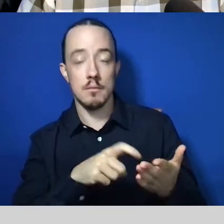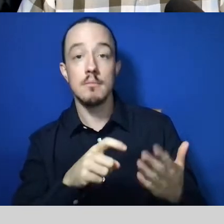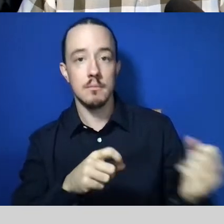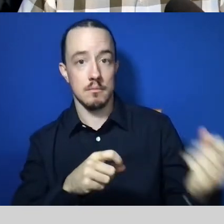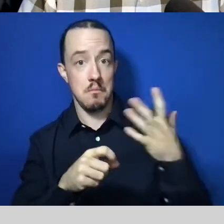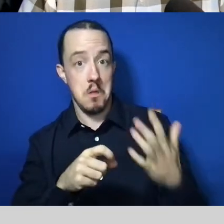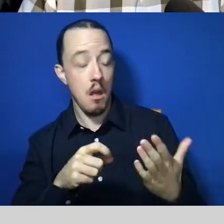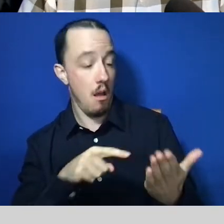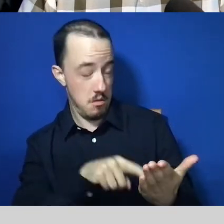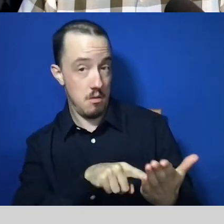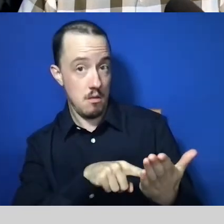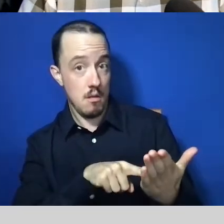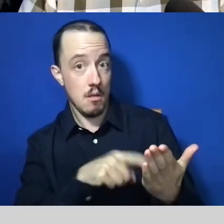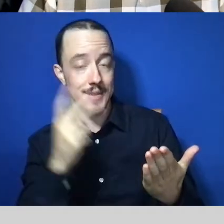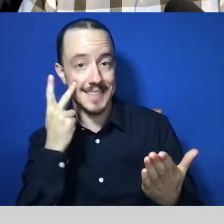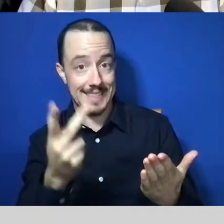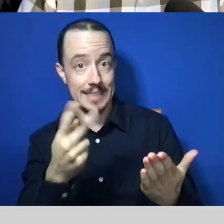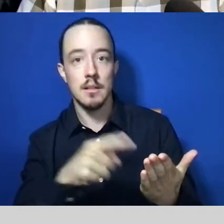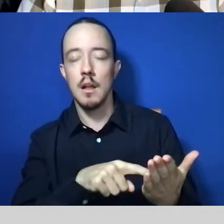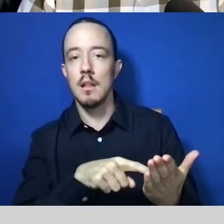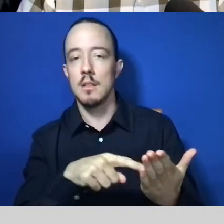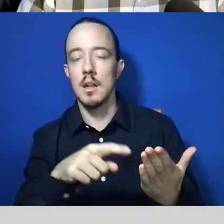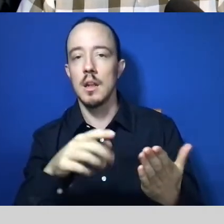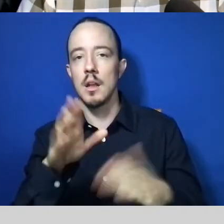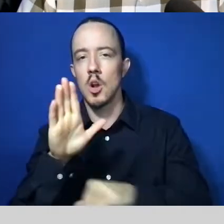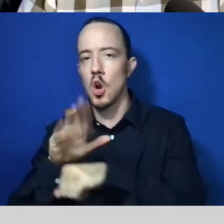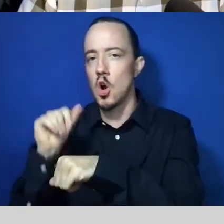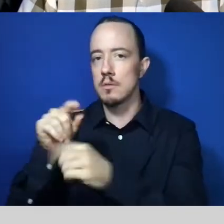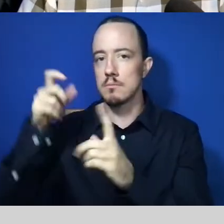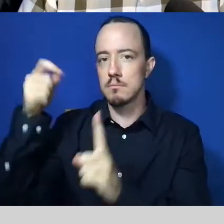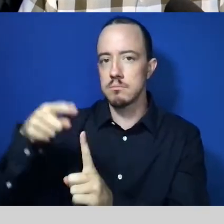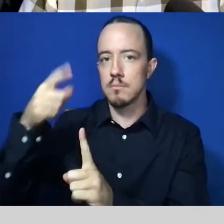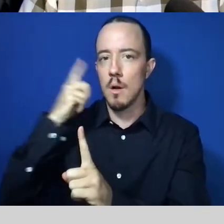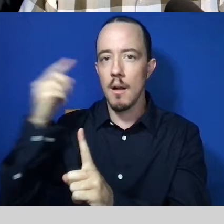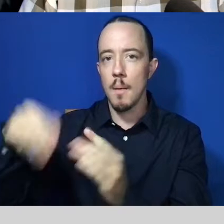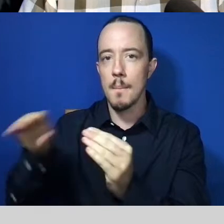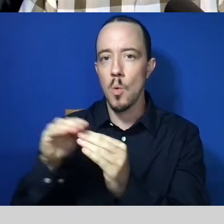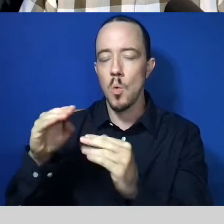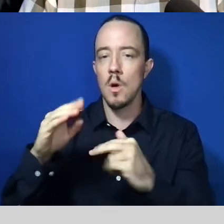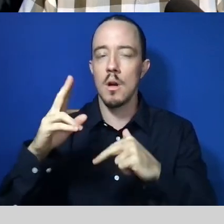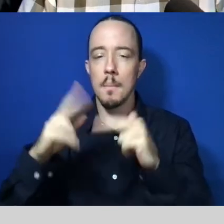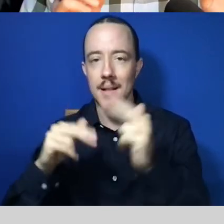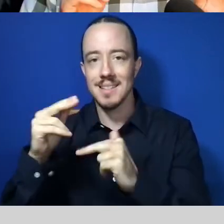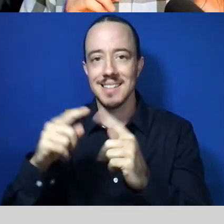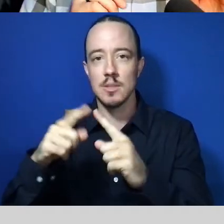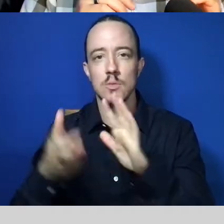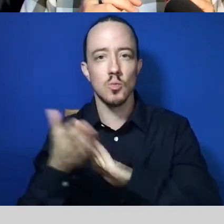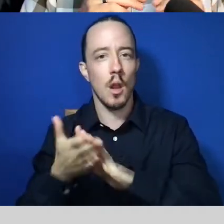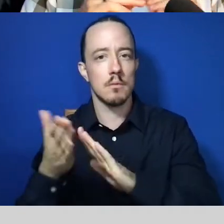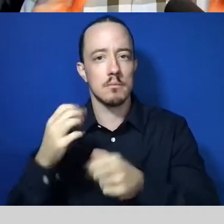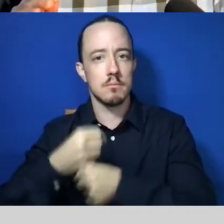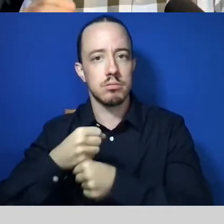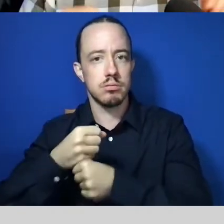and calls some more tooling around CodeBuild to start running and producing the new versions